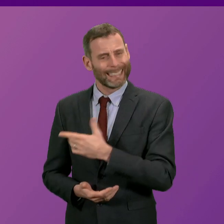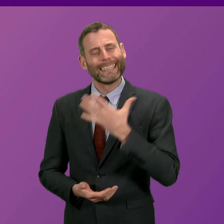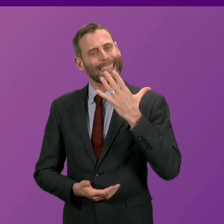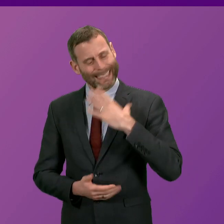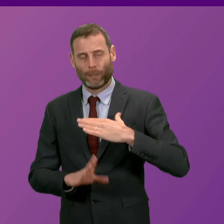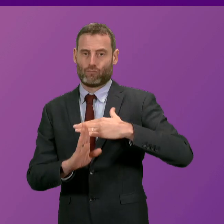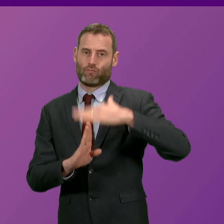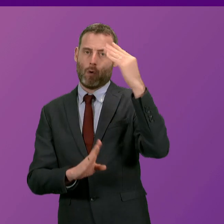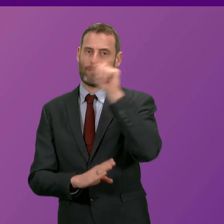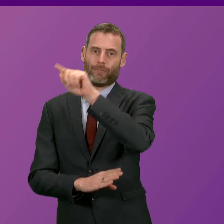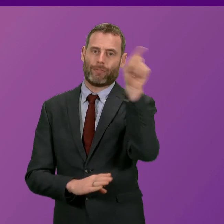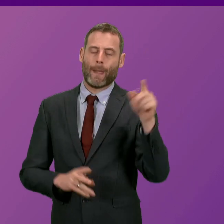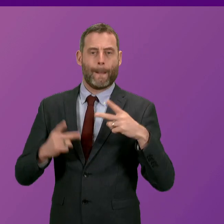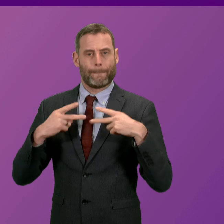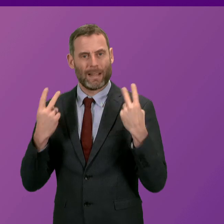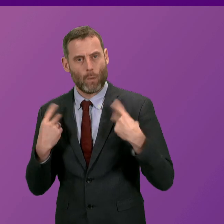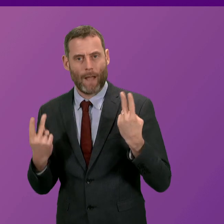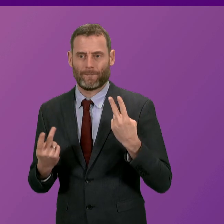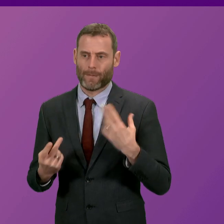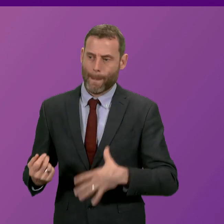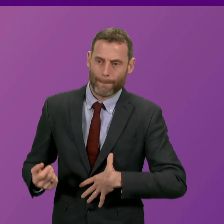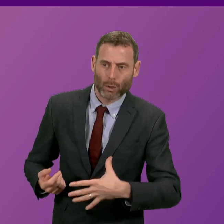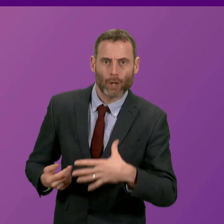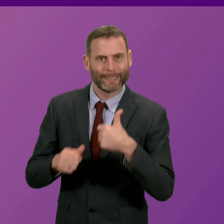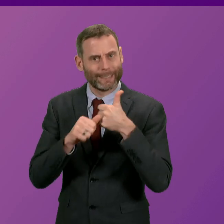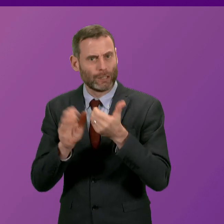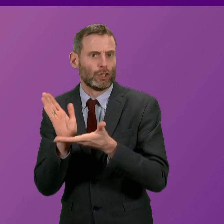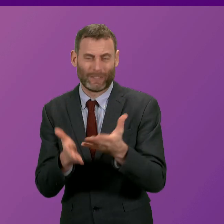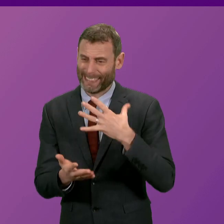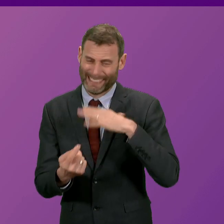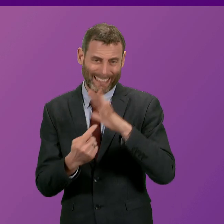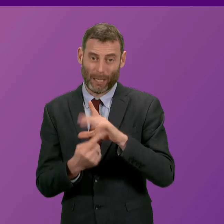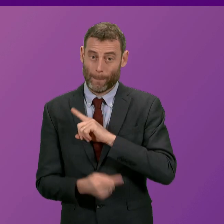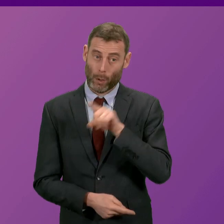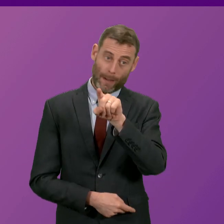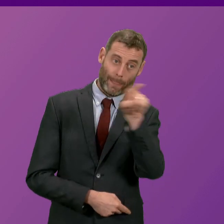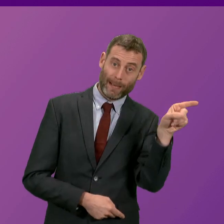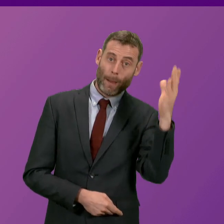north. What is the First Minister going to do about it? Those mums are still in danger.